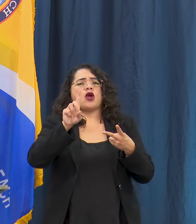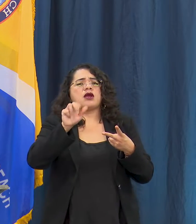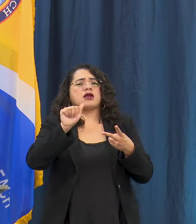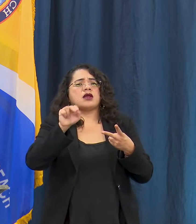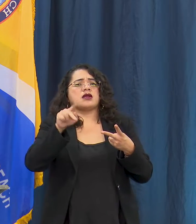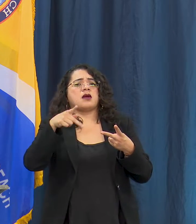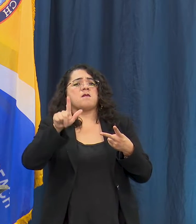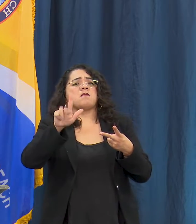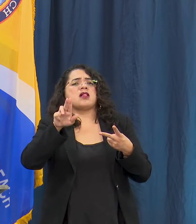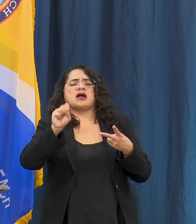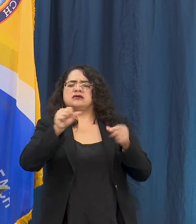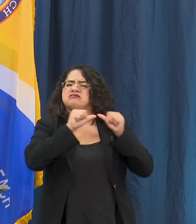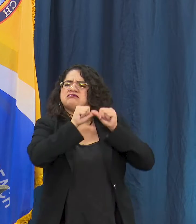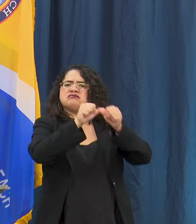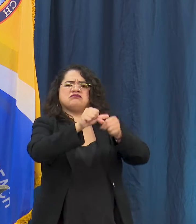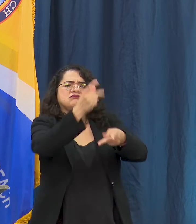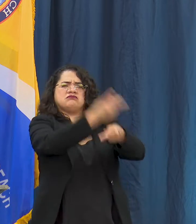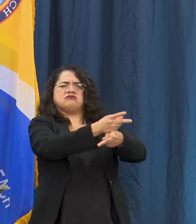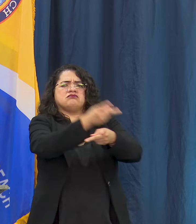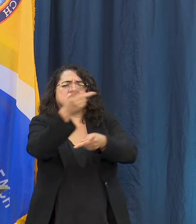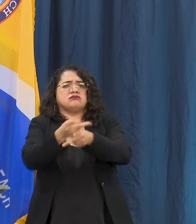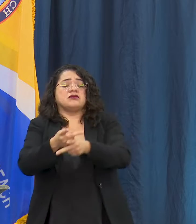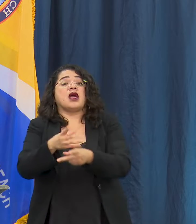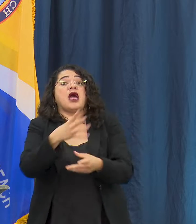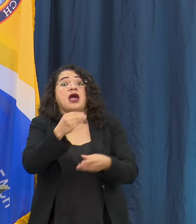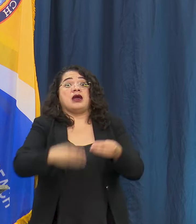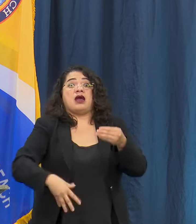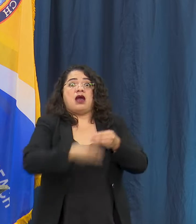days but we have reopened some additional sites that includes a Long